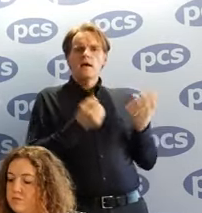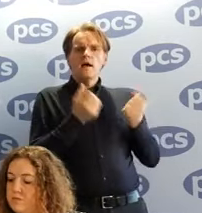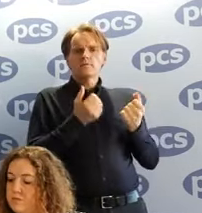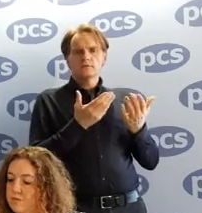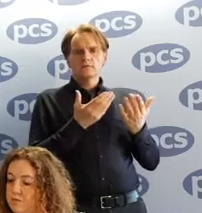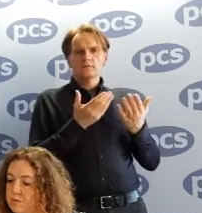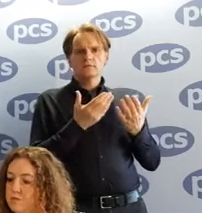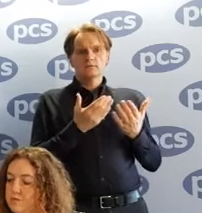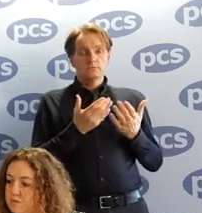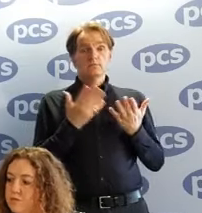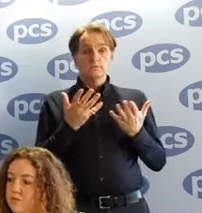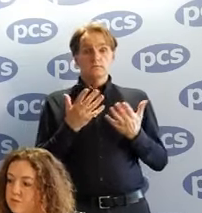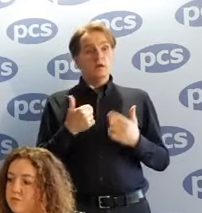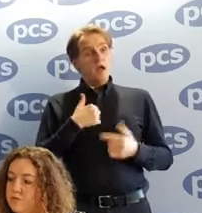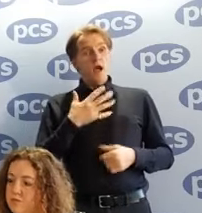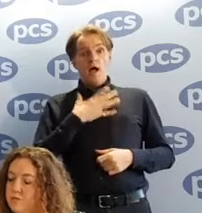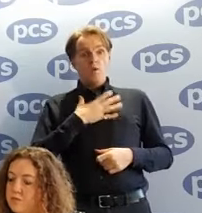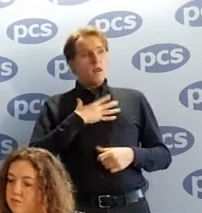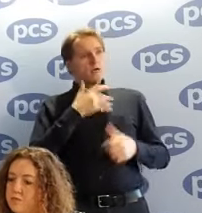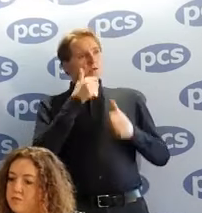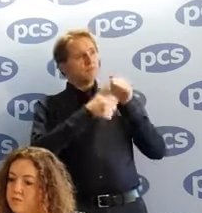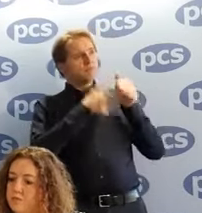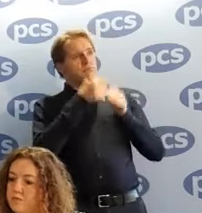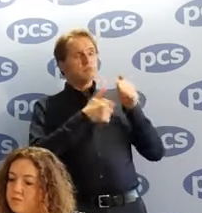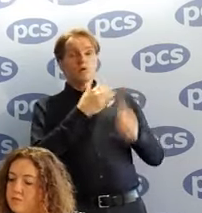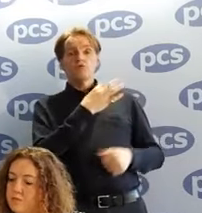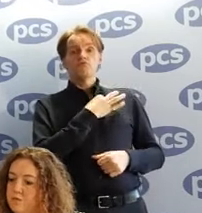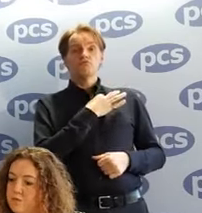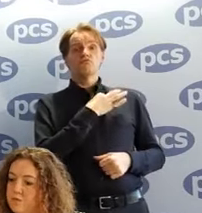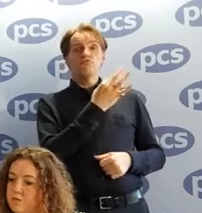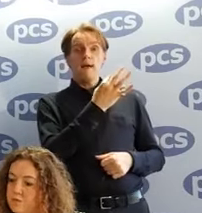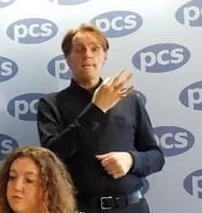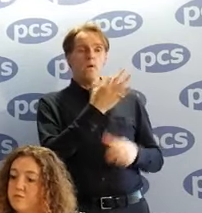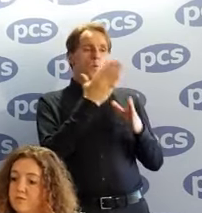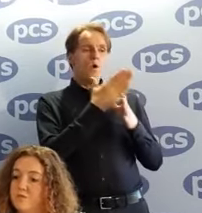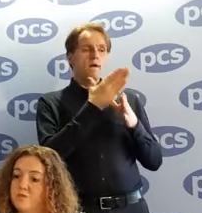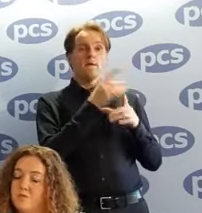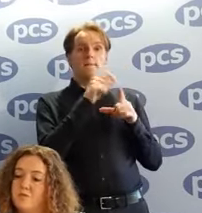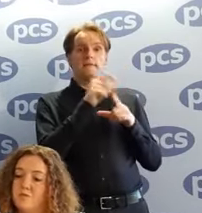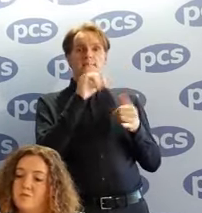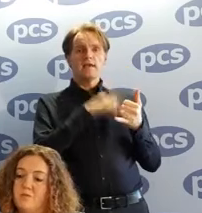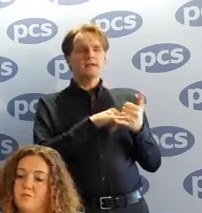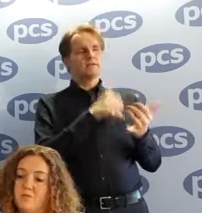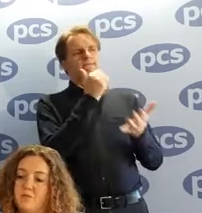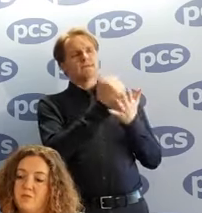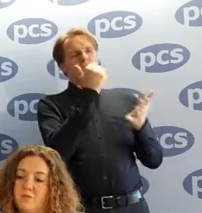me say I think we would want to pay tribute to the fact that any rep at the moment in PCS does an incredible job, because they're put under a lot of pressure